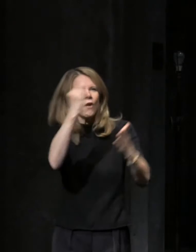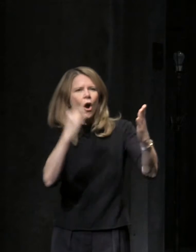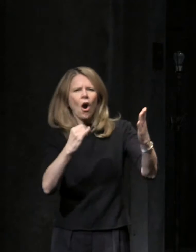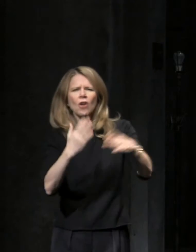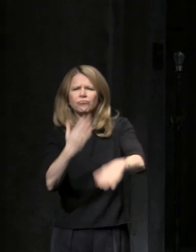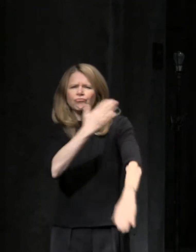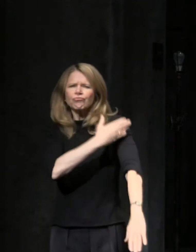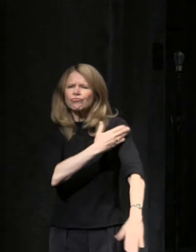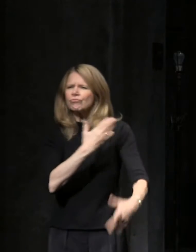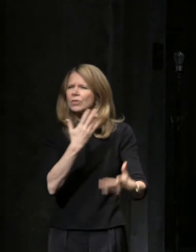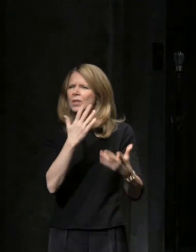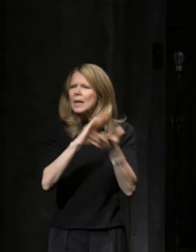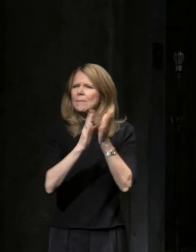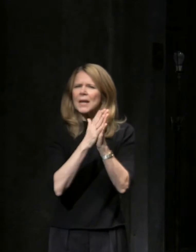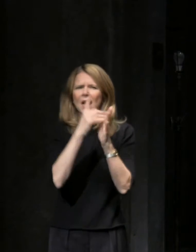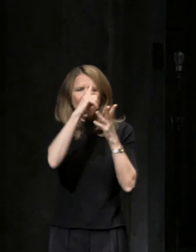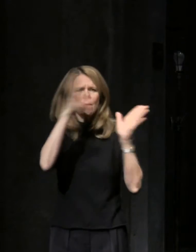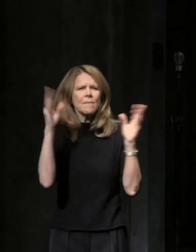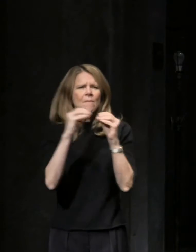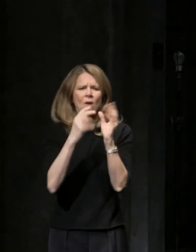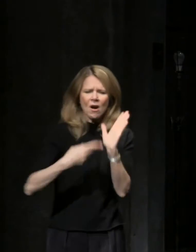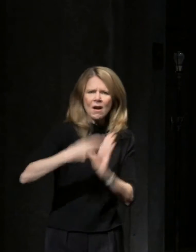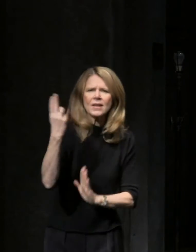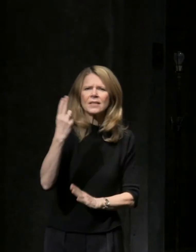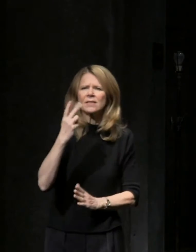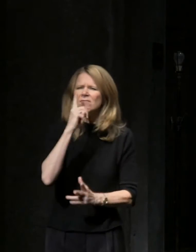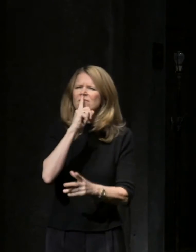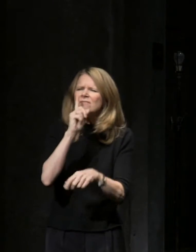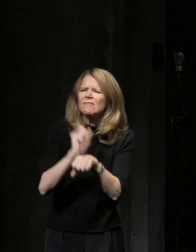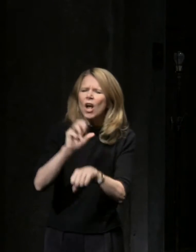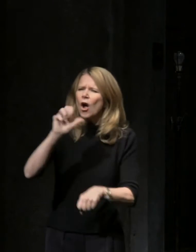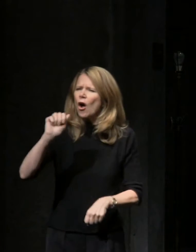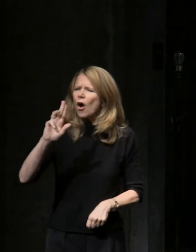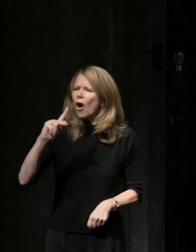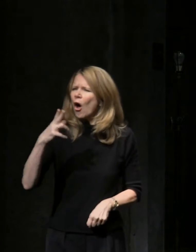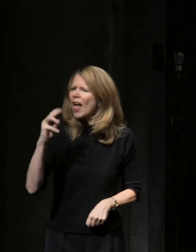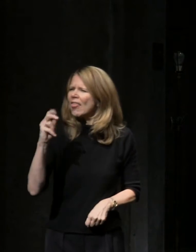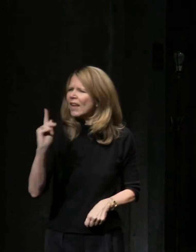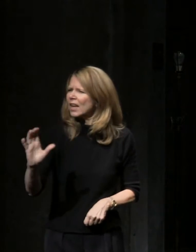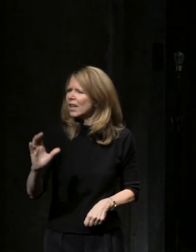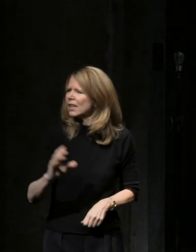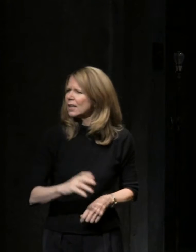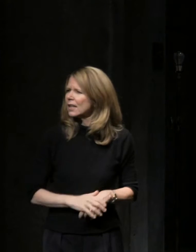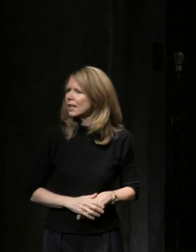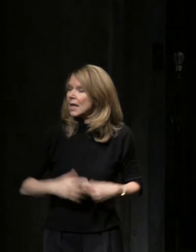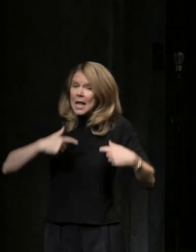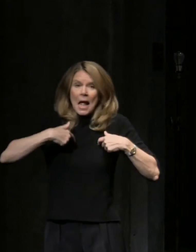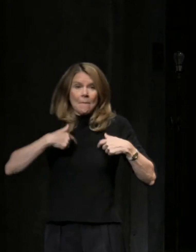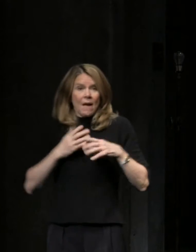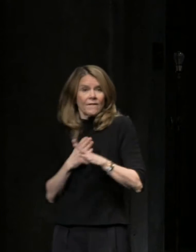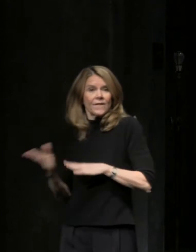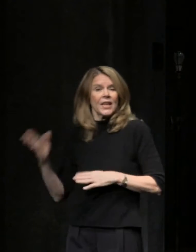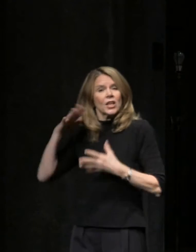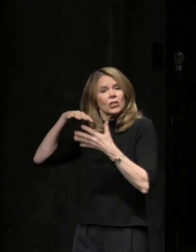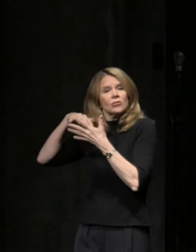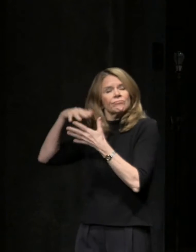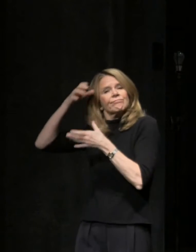more honest, more authentic. I come from the field of intellectual disability. People with